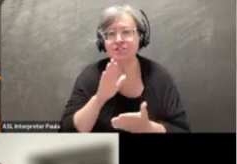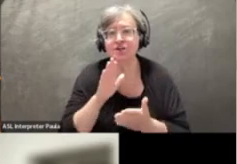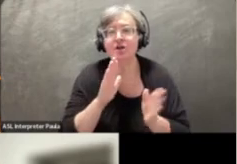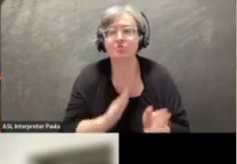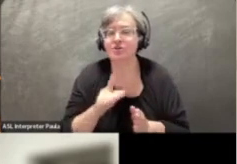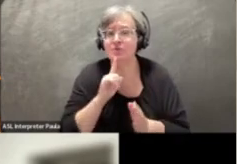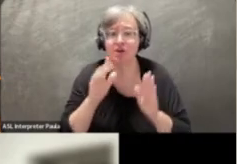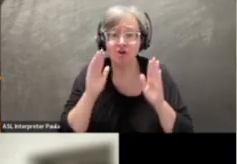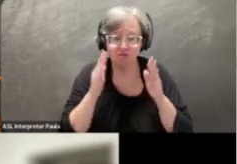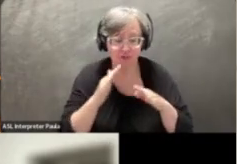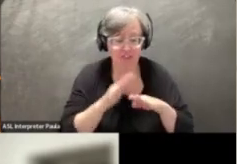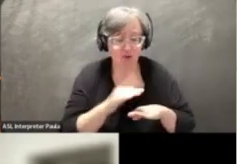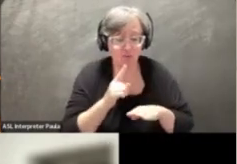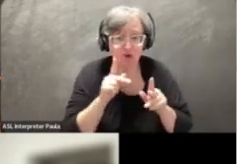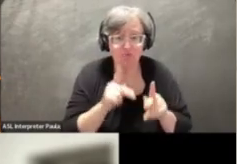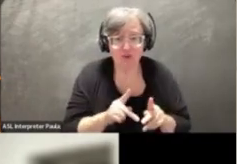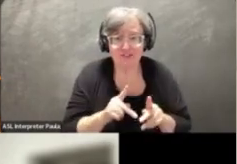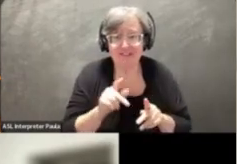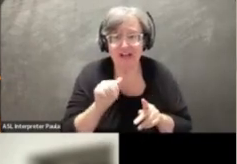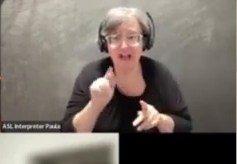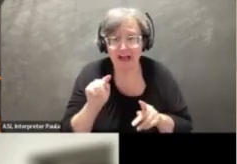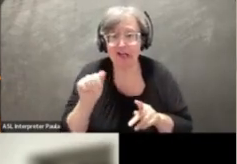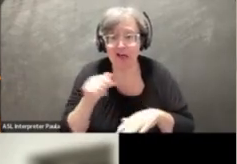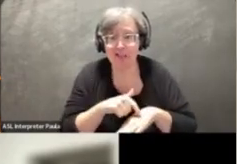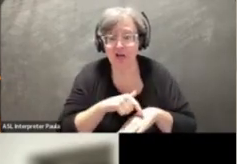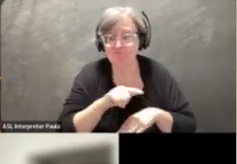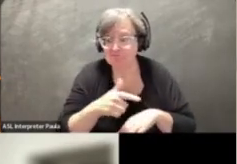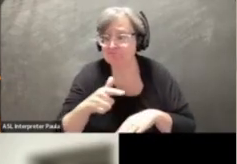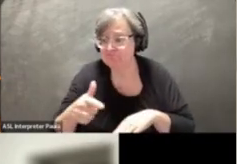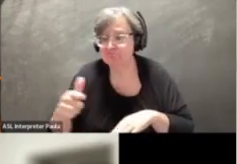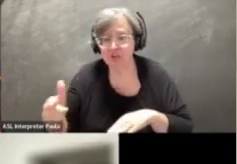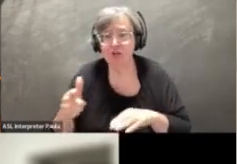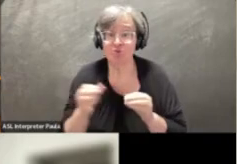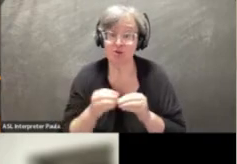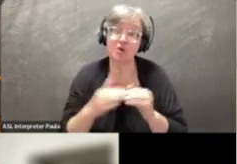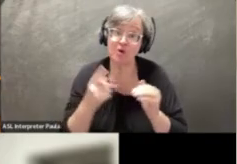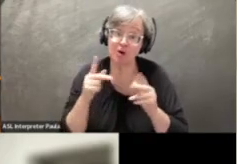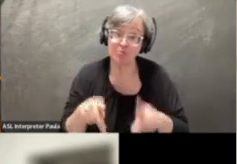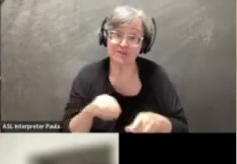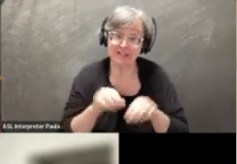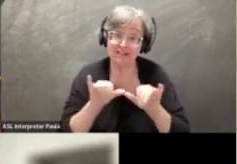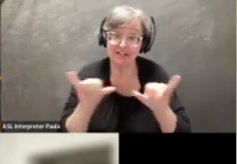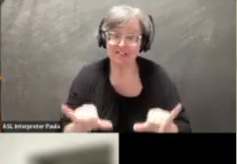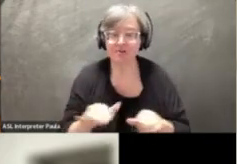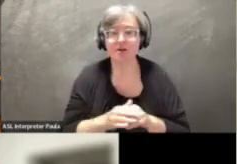time, and there's a lot more than just one person in the system, and it really became the planning process really became